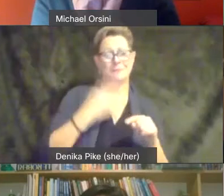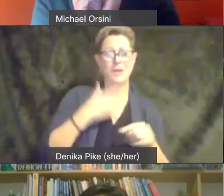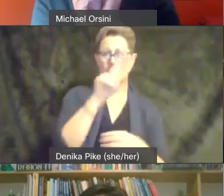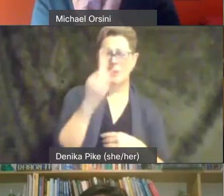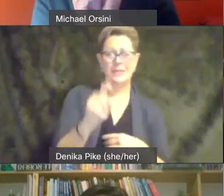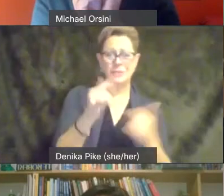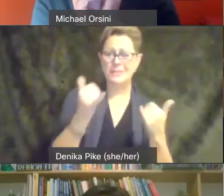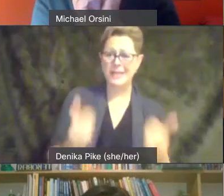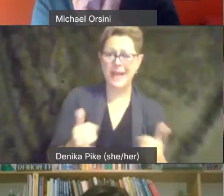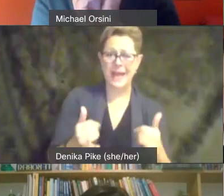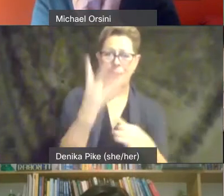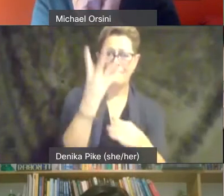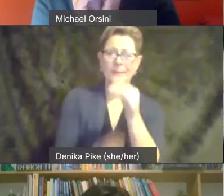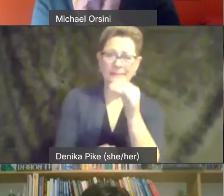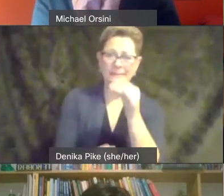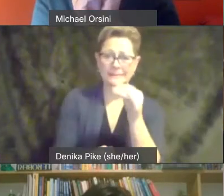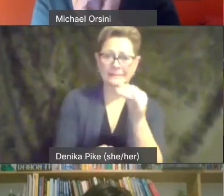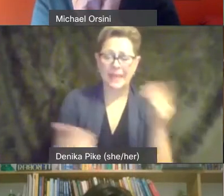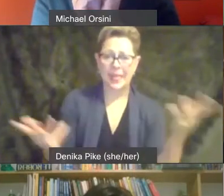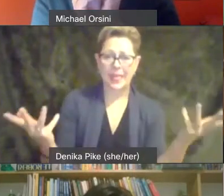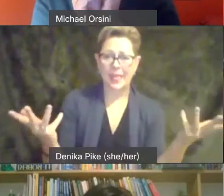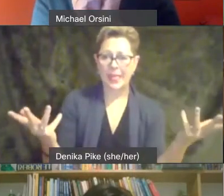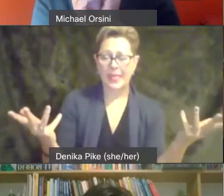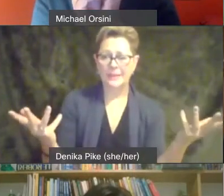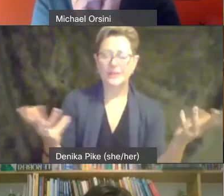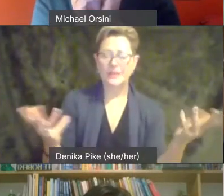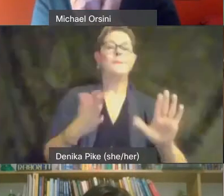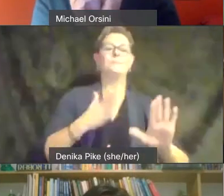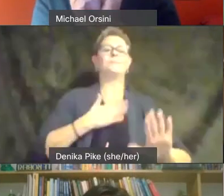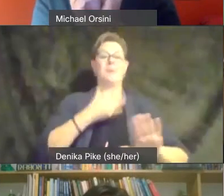Okay, so my question was, I was wondering if all of the.